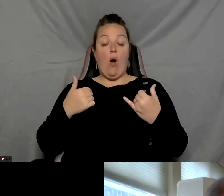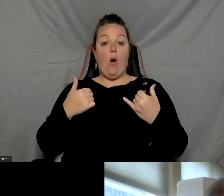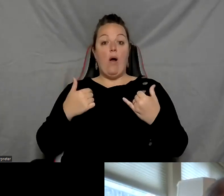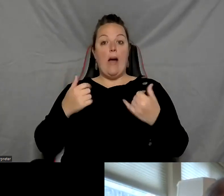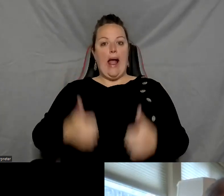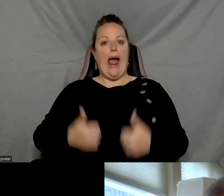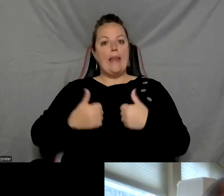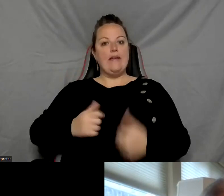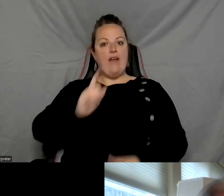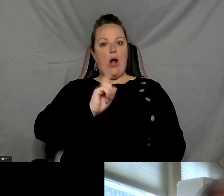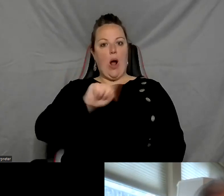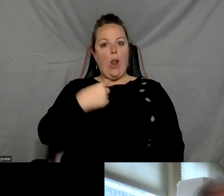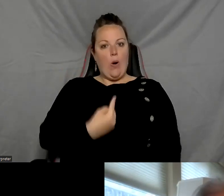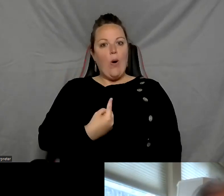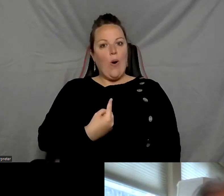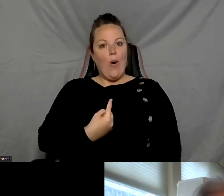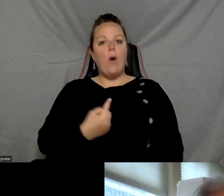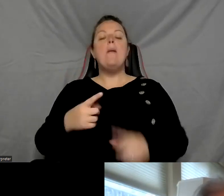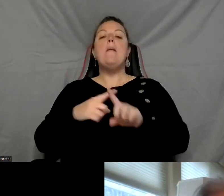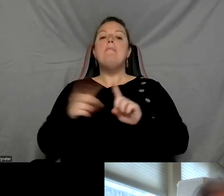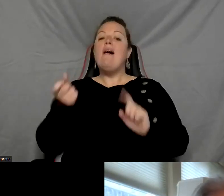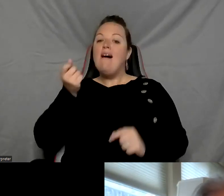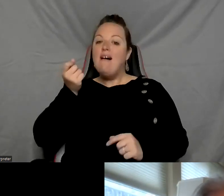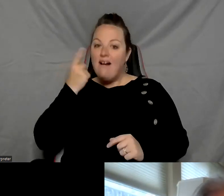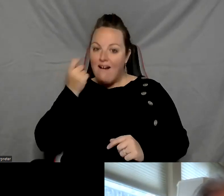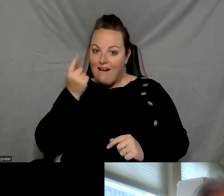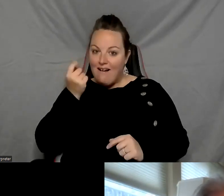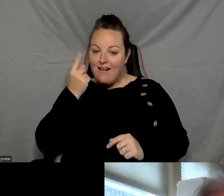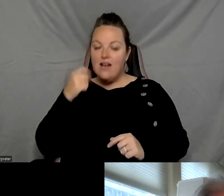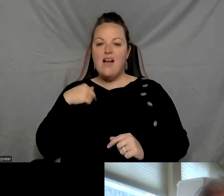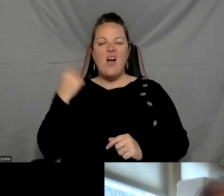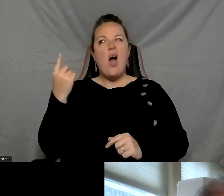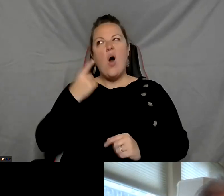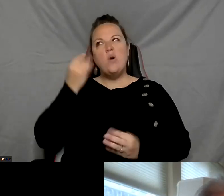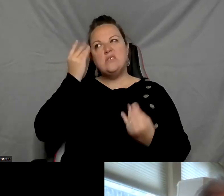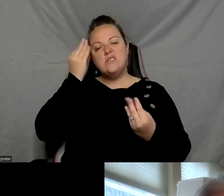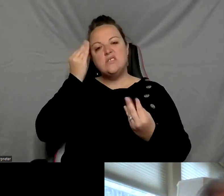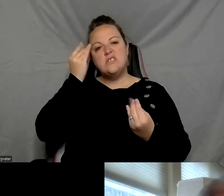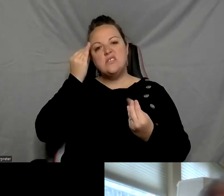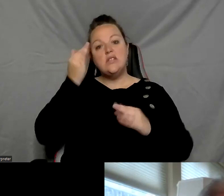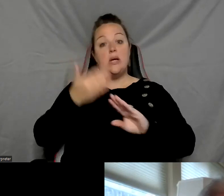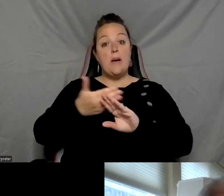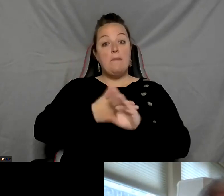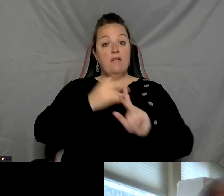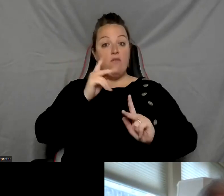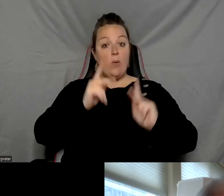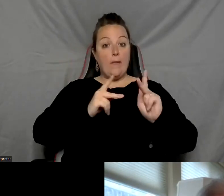would like to say, though, that I've always been thinking that before people move into